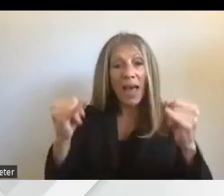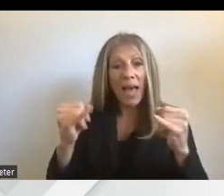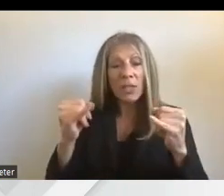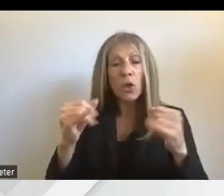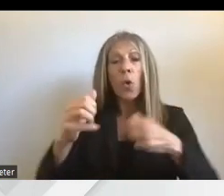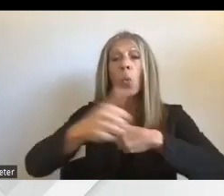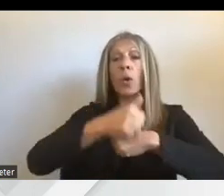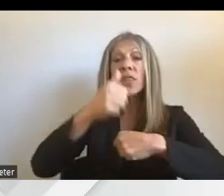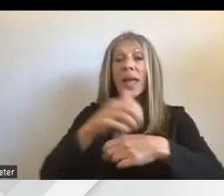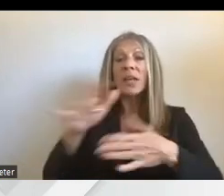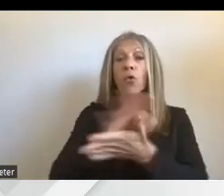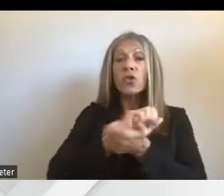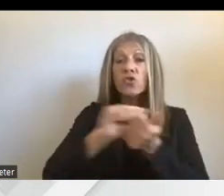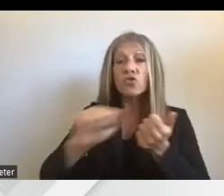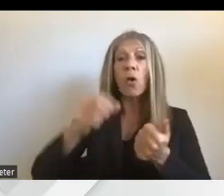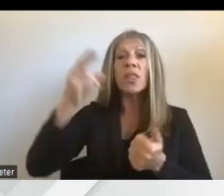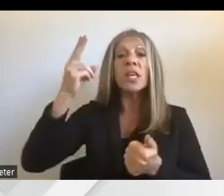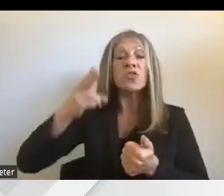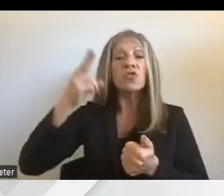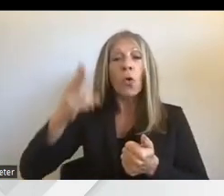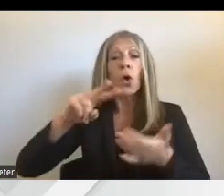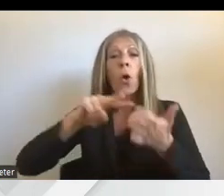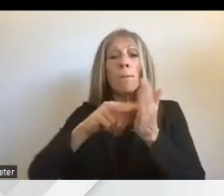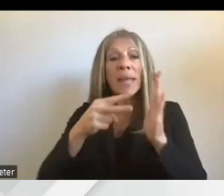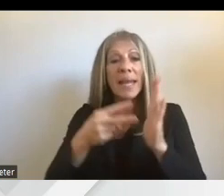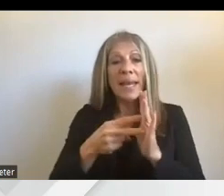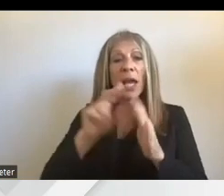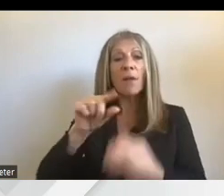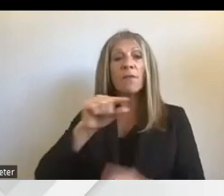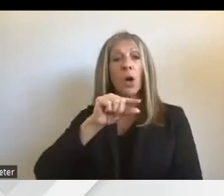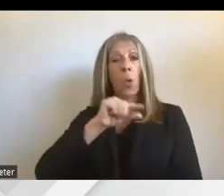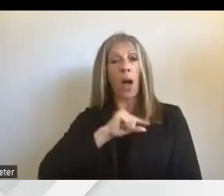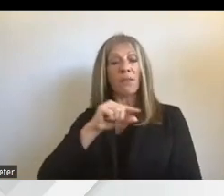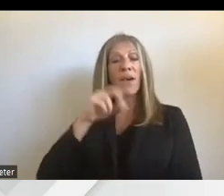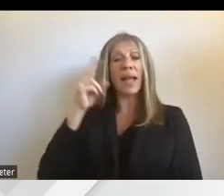would threaten or destroy the historic significance of a qualified historic building